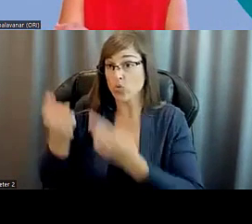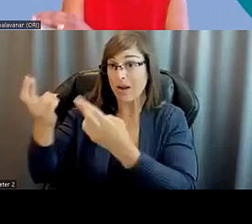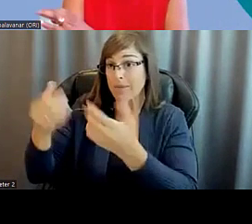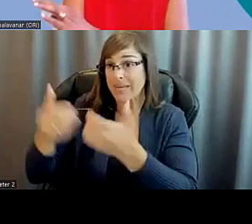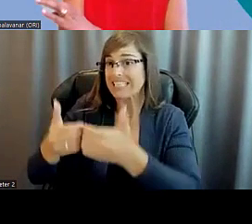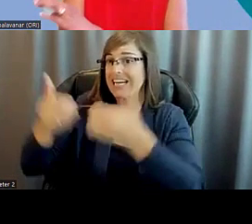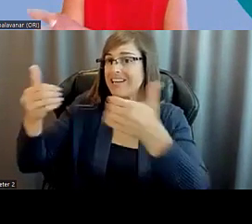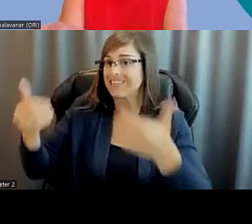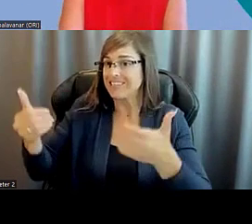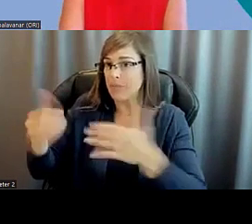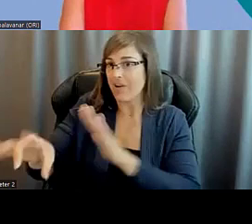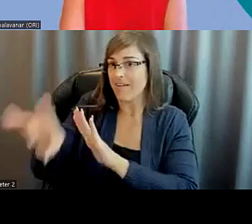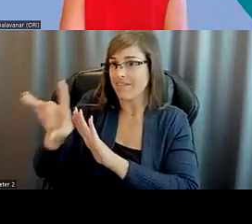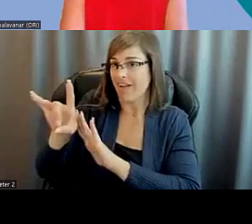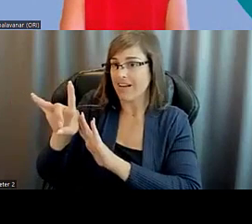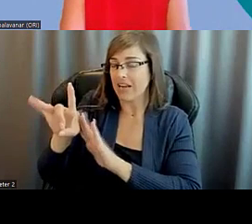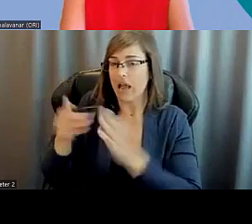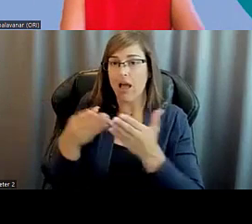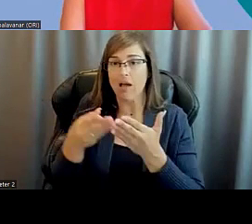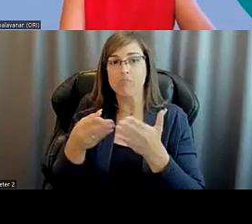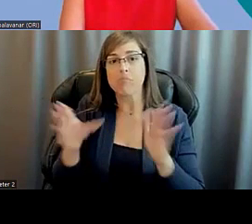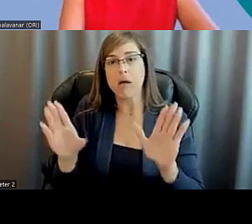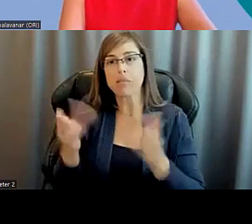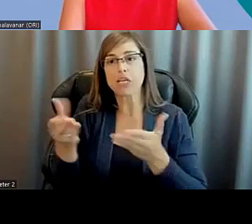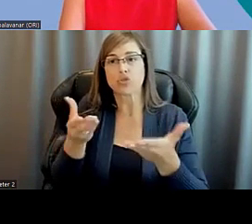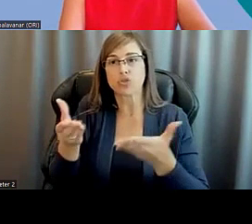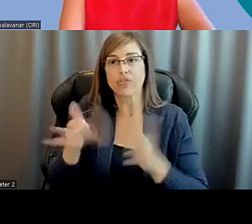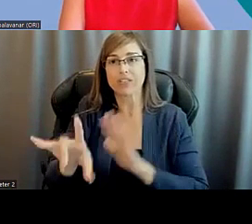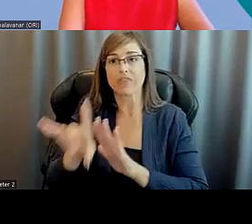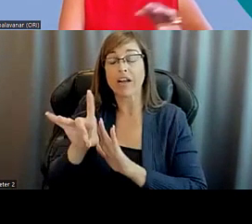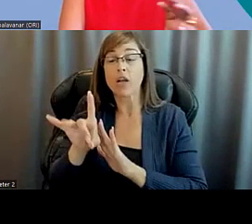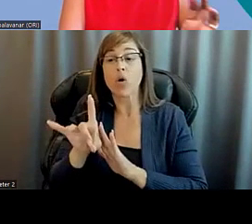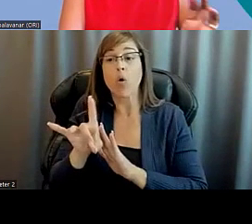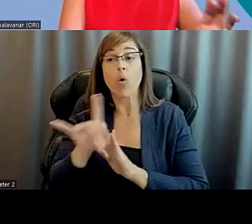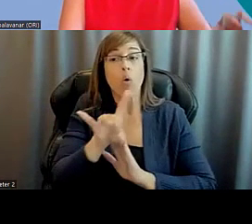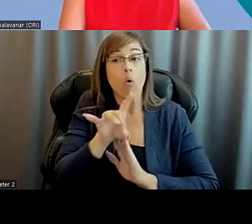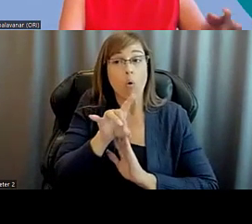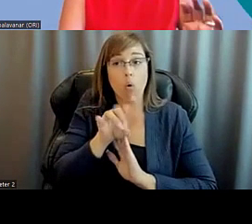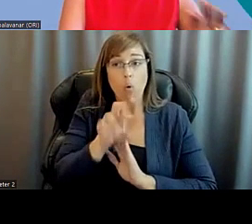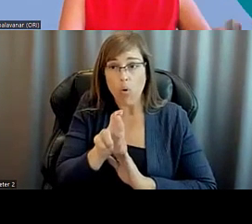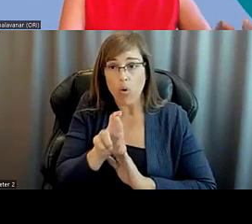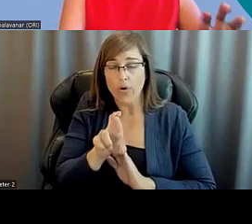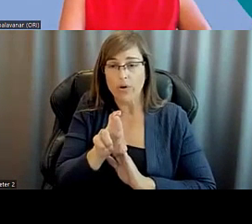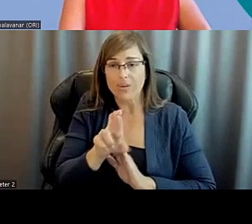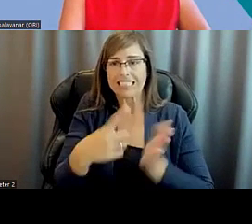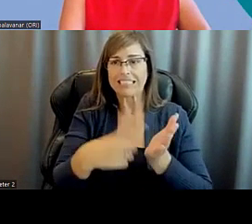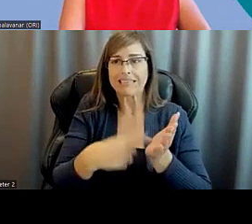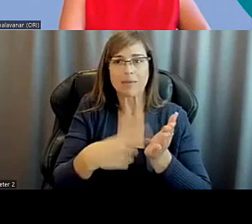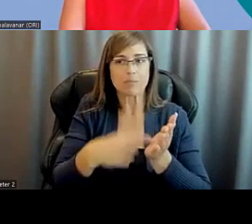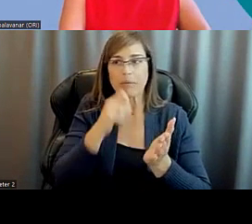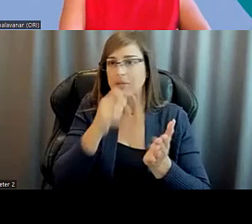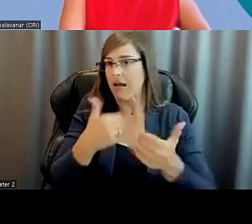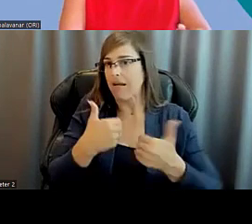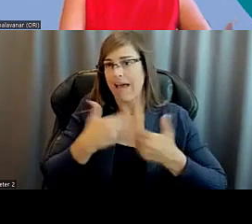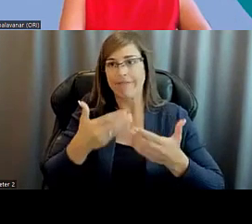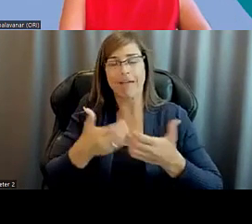of a public service finding, or we sometimes do not make a separate finding but agree